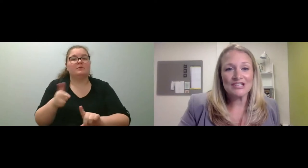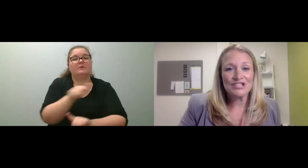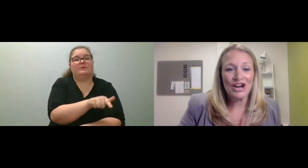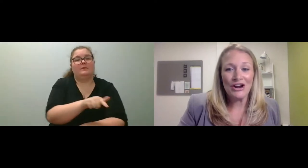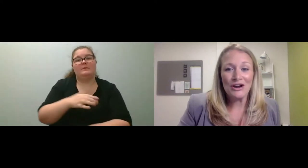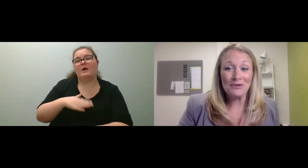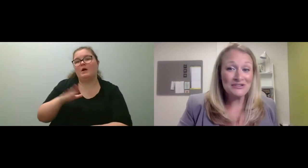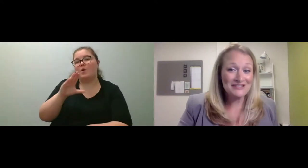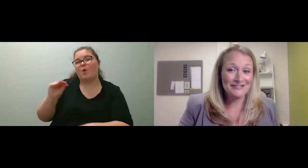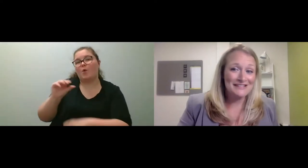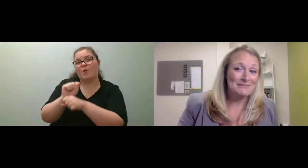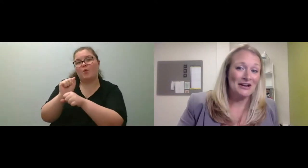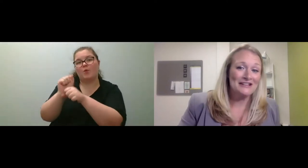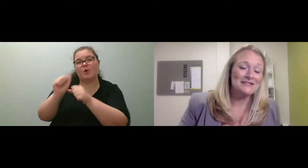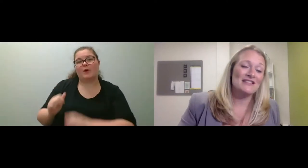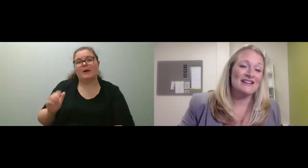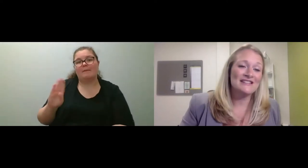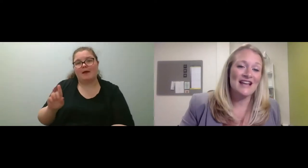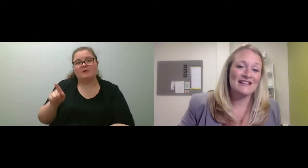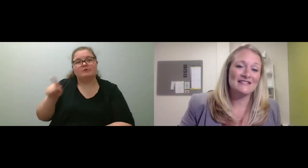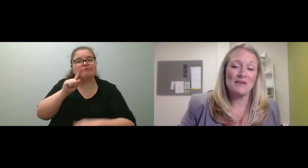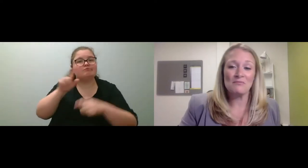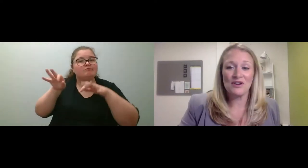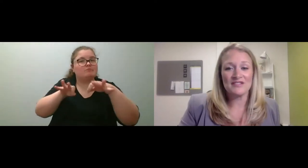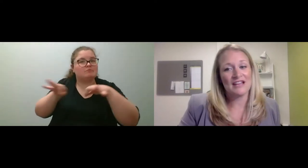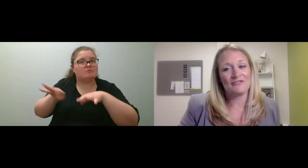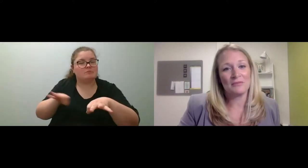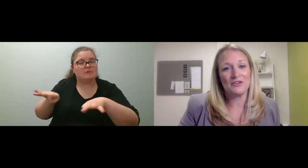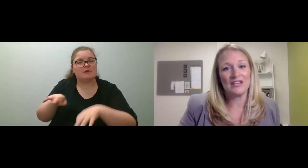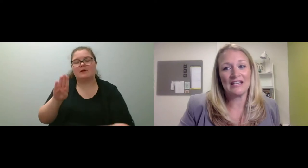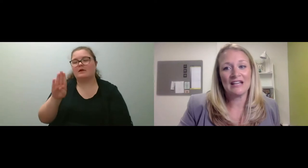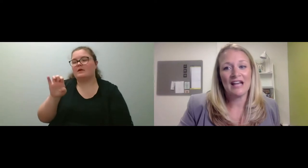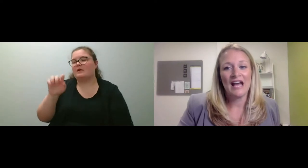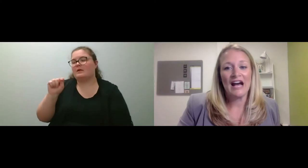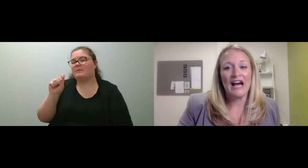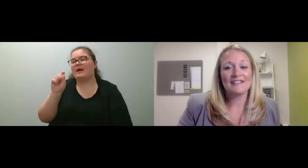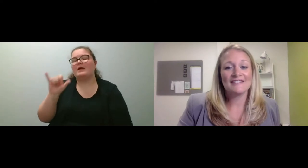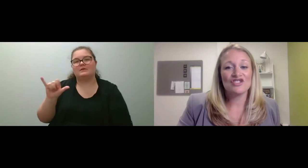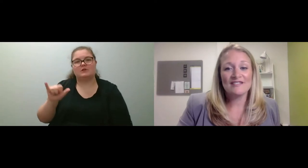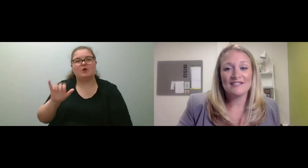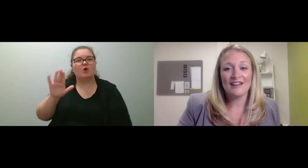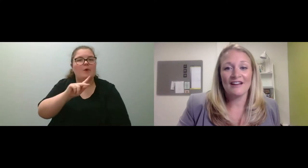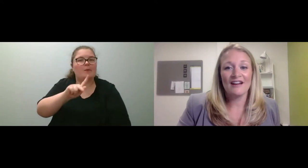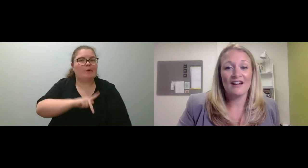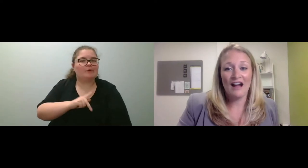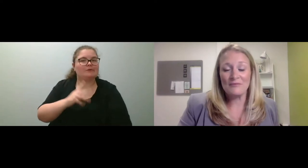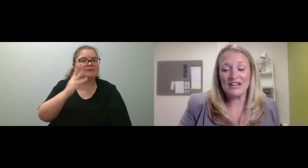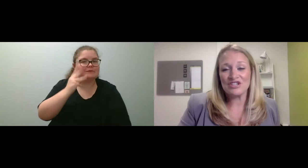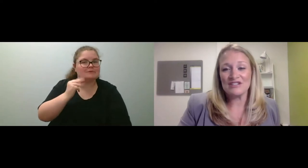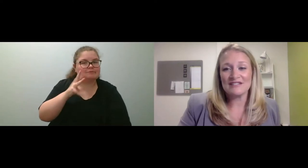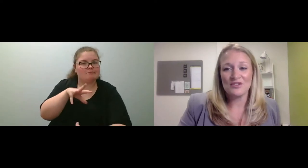to share her personal experience with us as a member of the Deaf community, suggesting accommodations